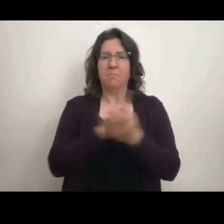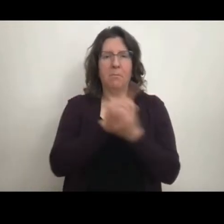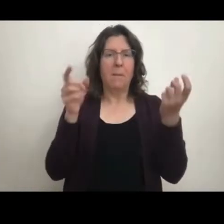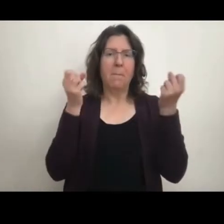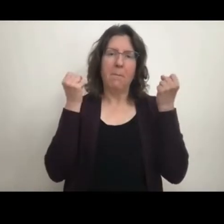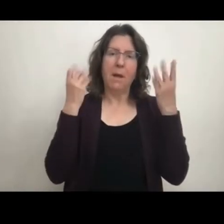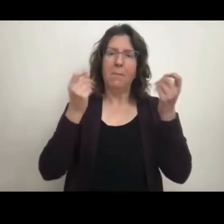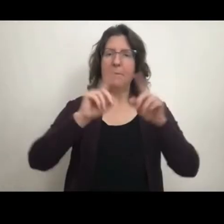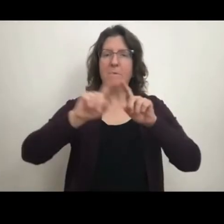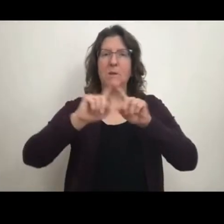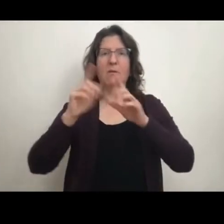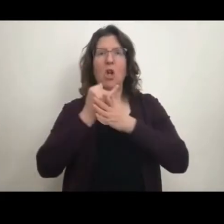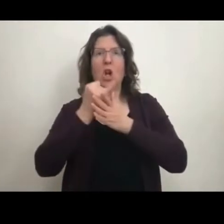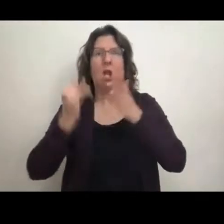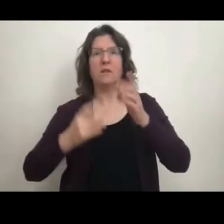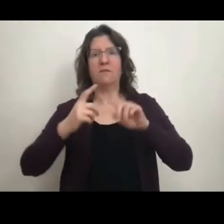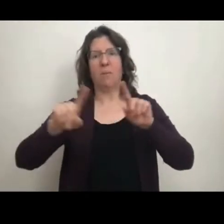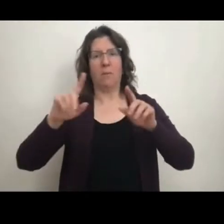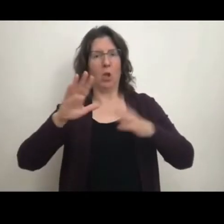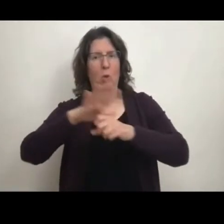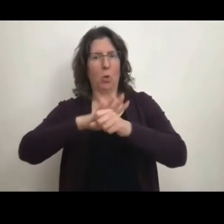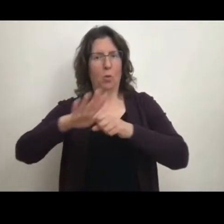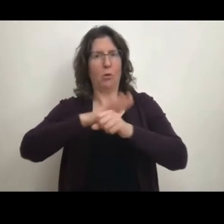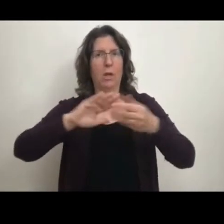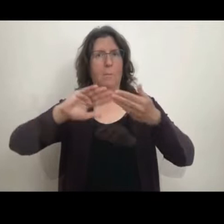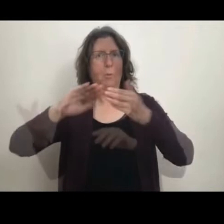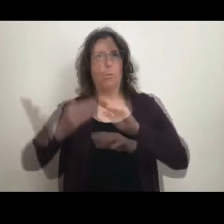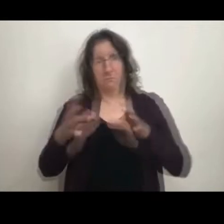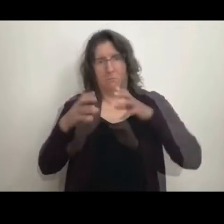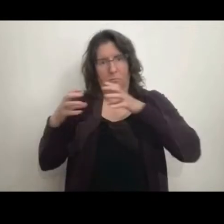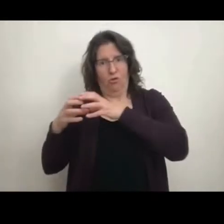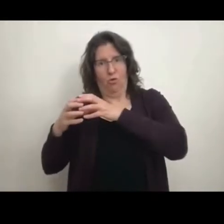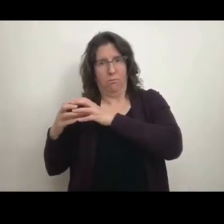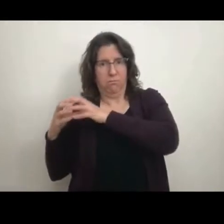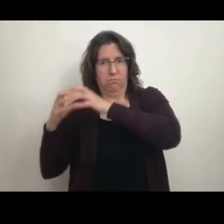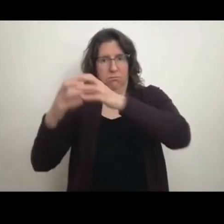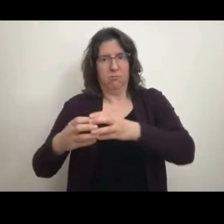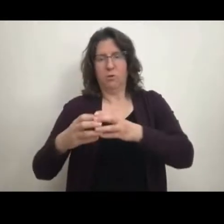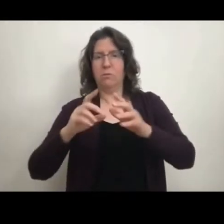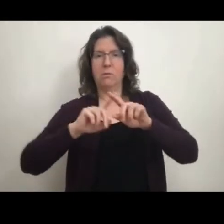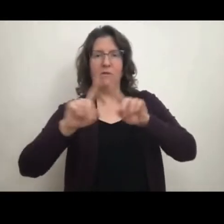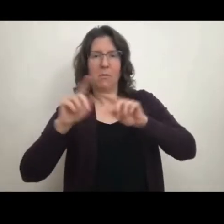We worked with a number of non-deaf artists from the local community.